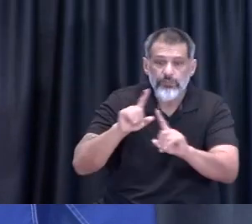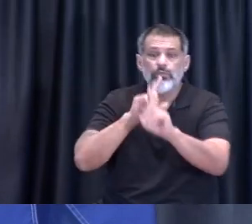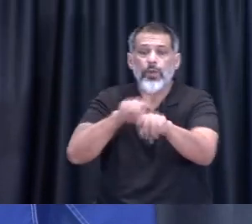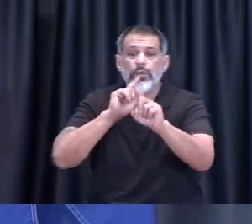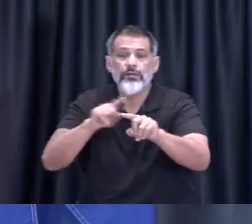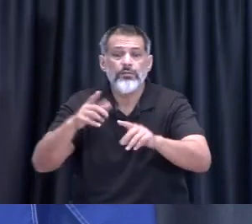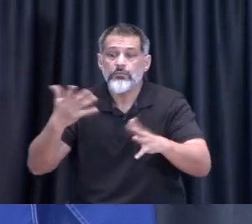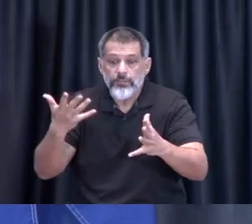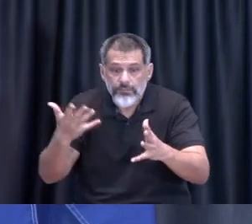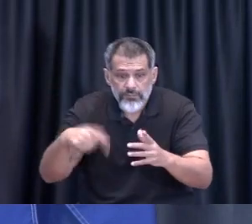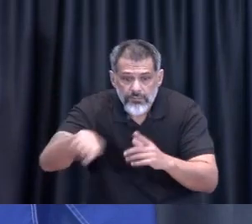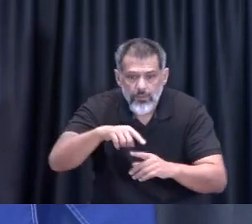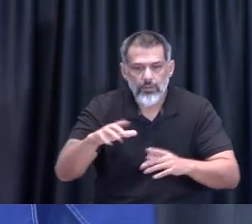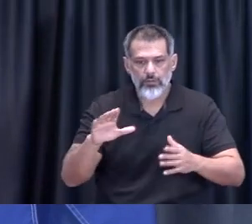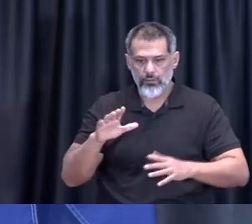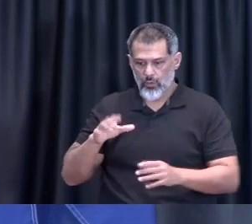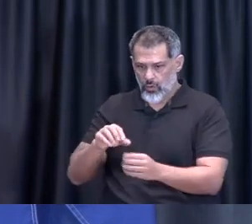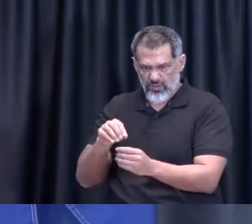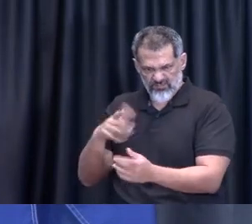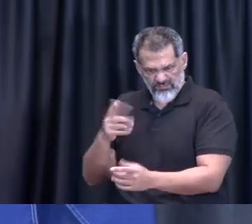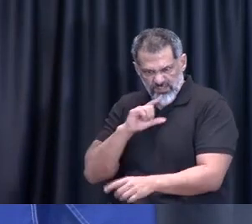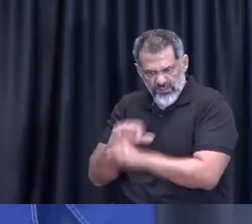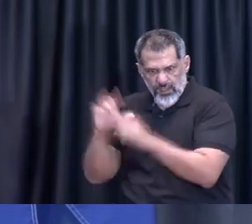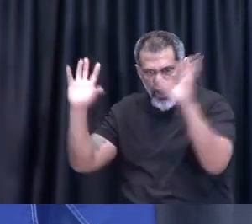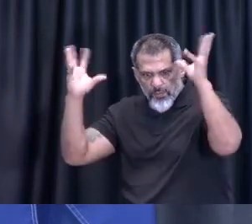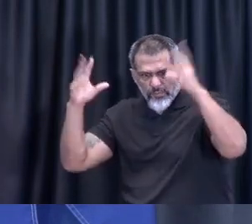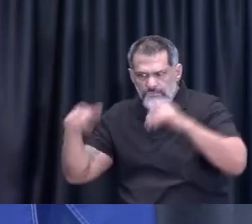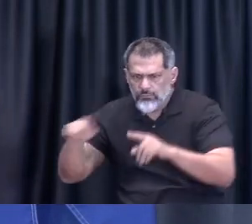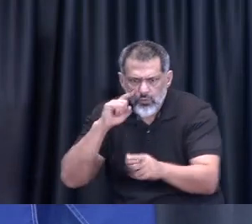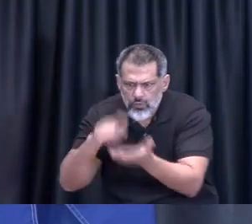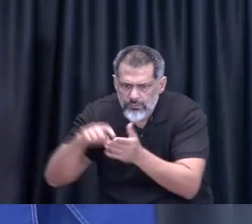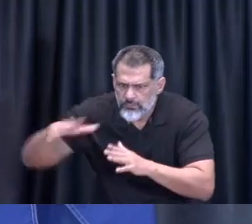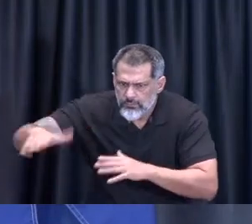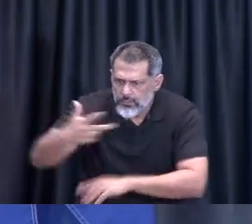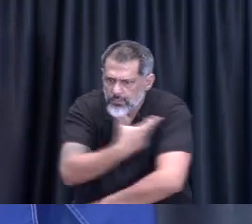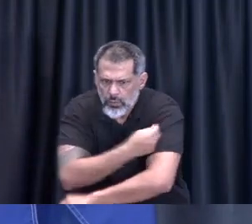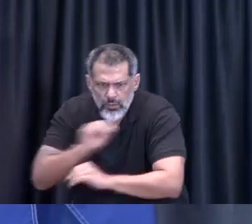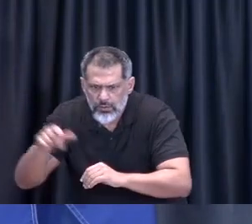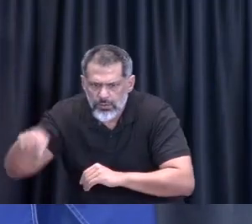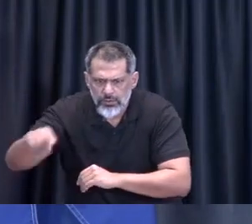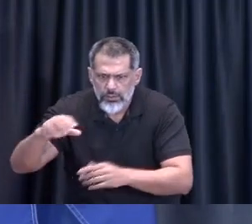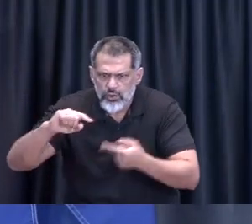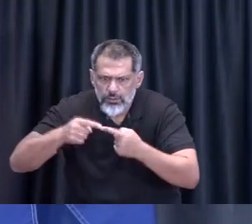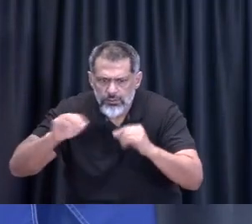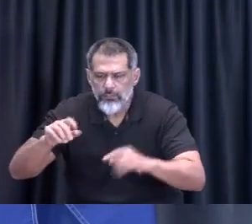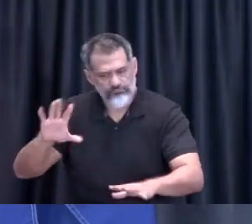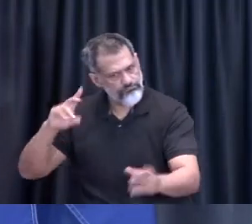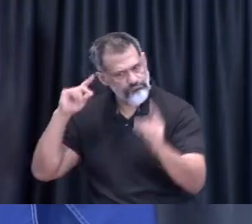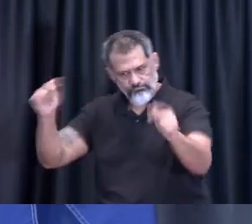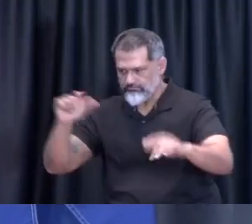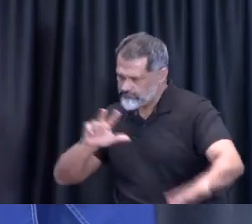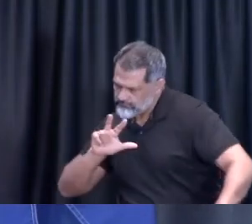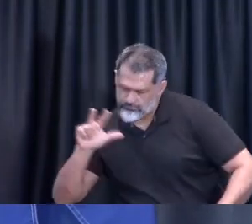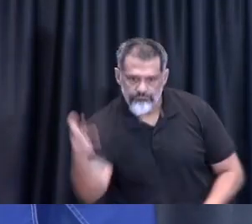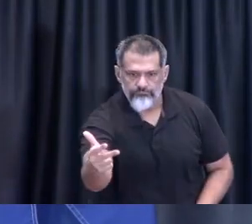calls each day where there is no clear indication of a patient or injury. Each of our other emergency, essential